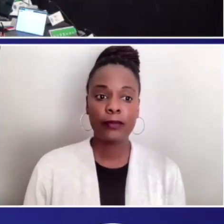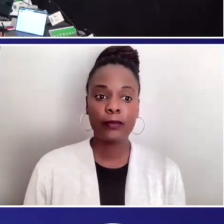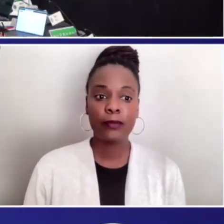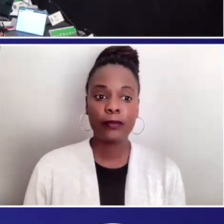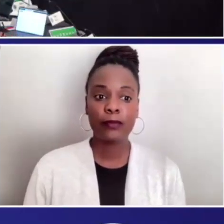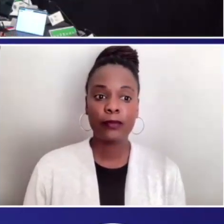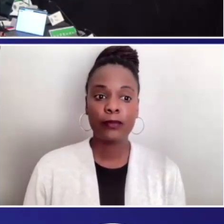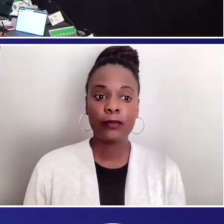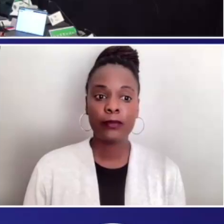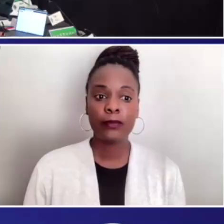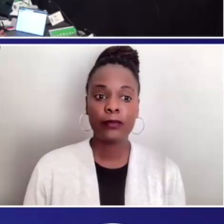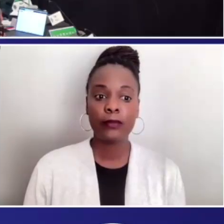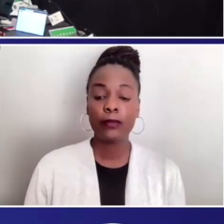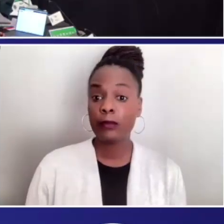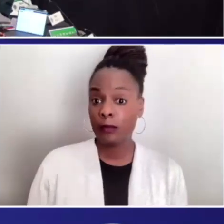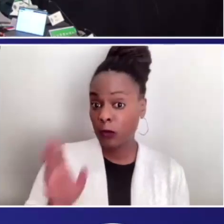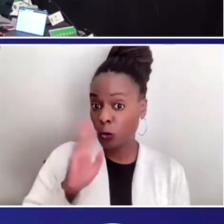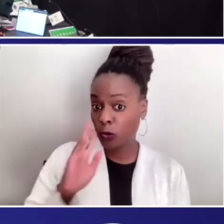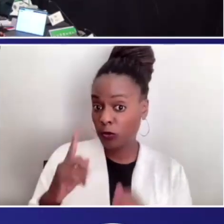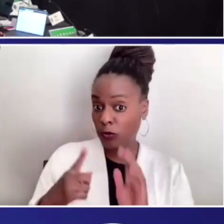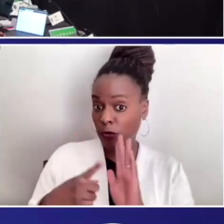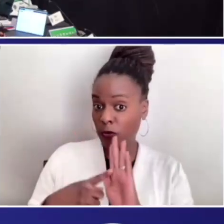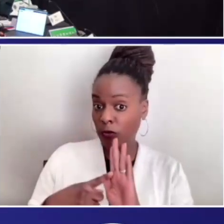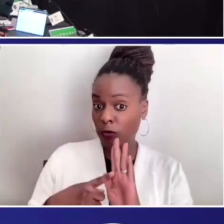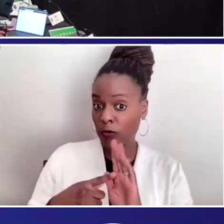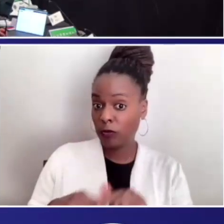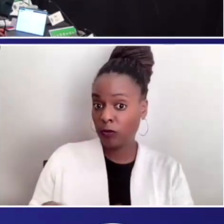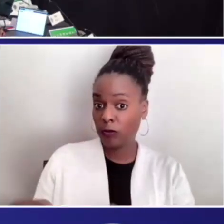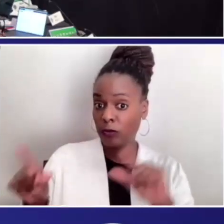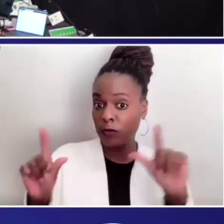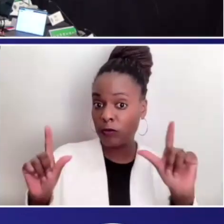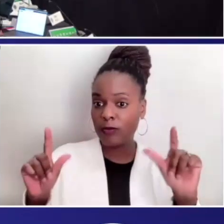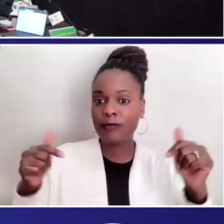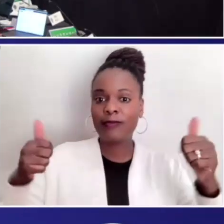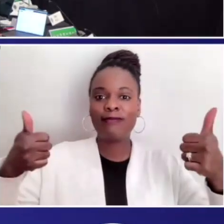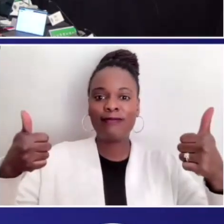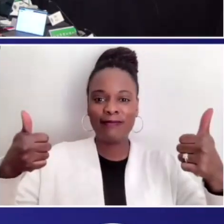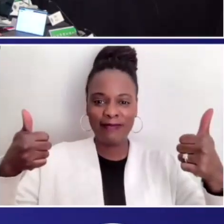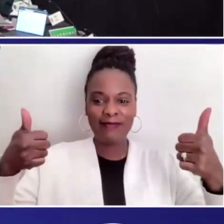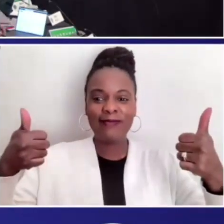Guys, are you going to pull that up for us? There you go. Thank you.